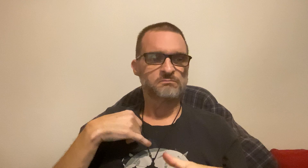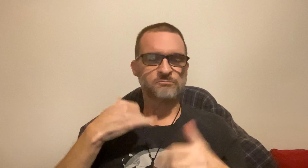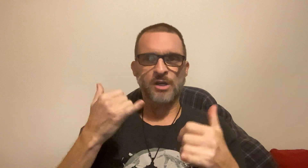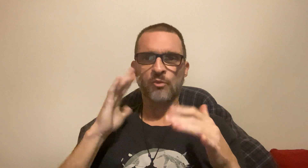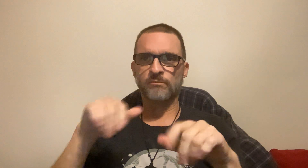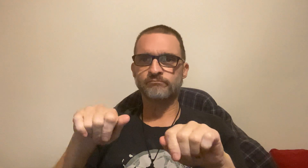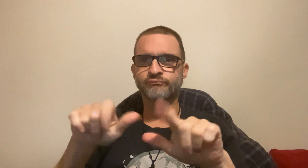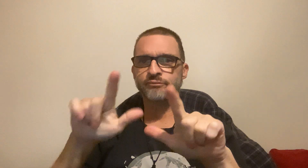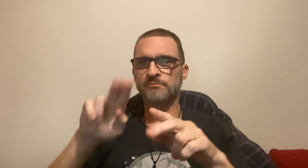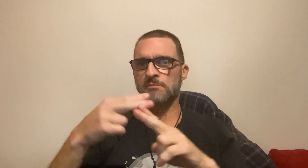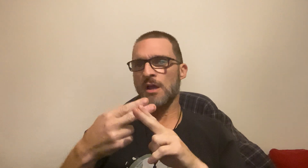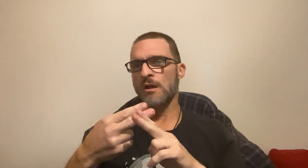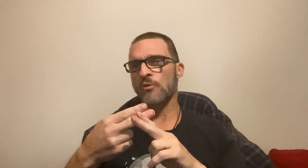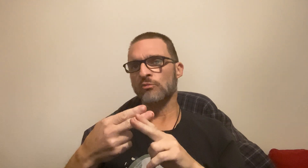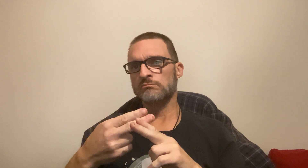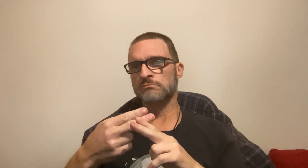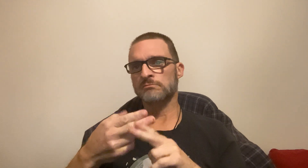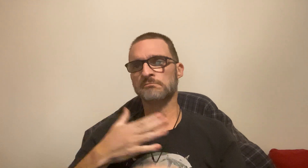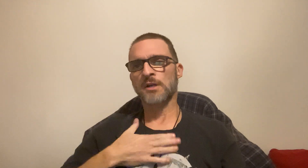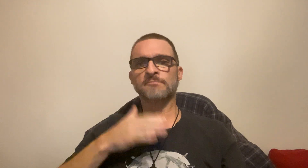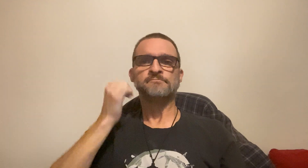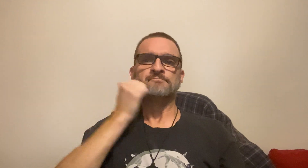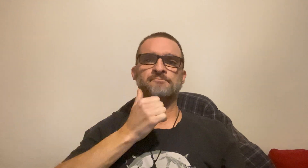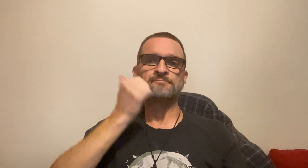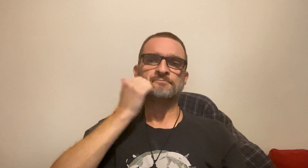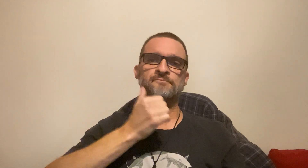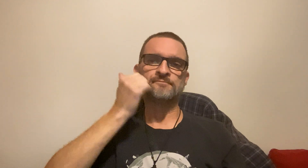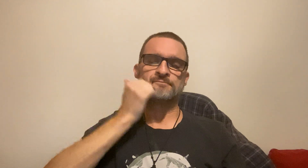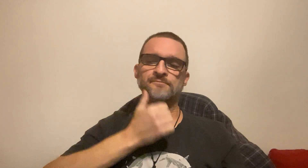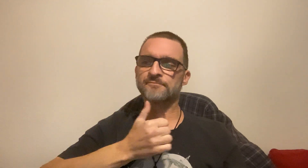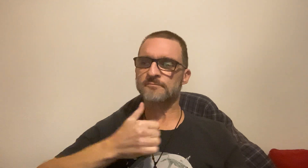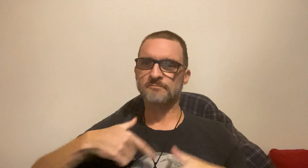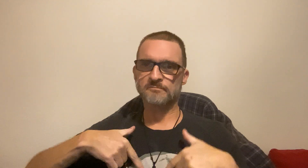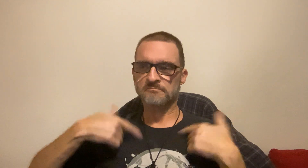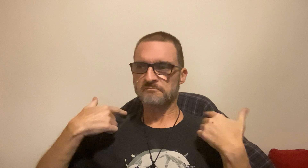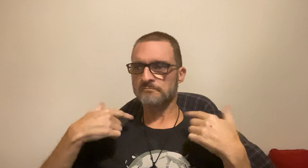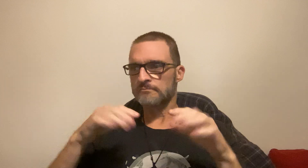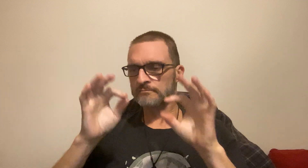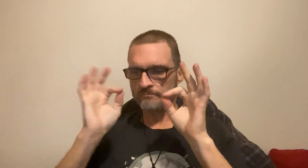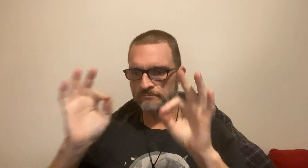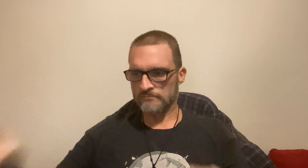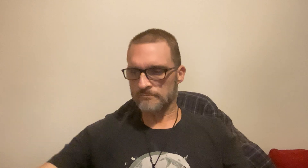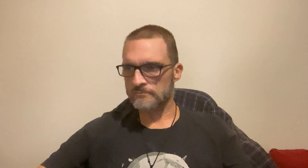Today, now I will be vlogging about my daily life.